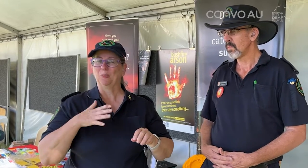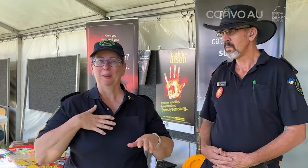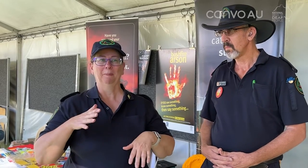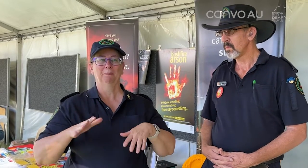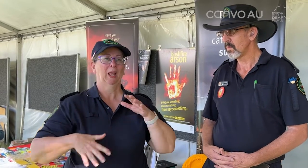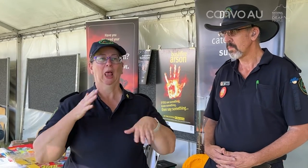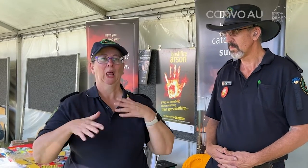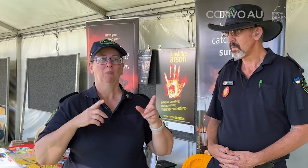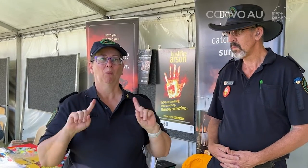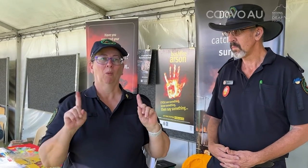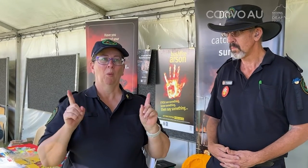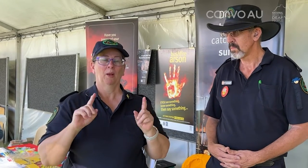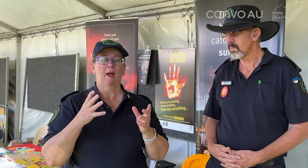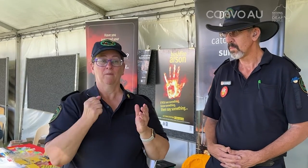when they are likely to panic.